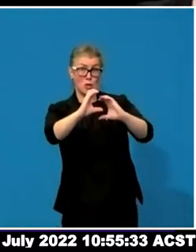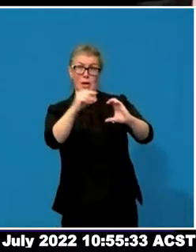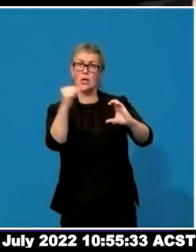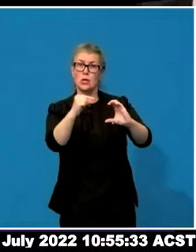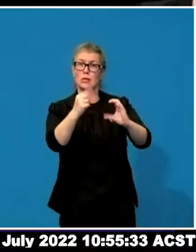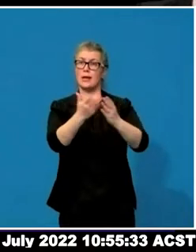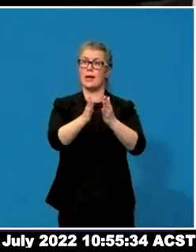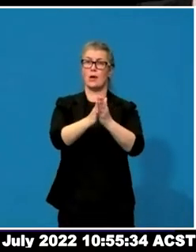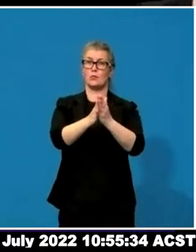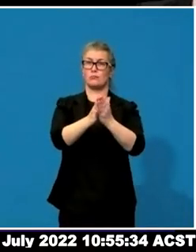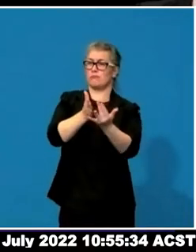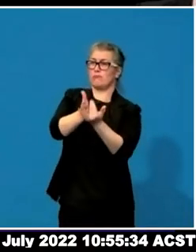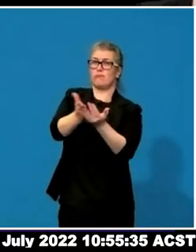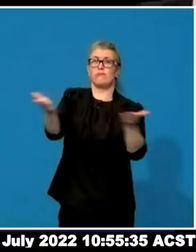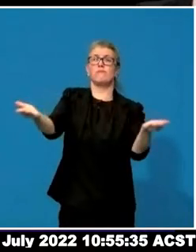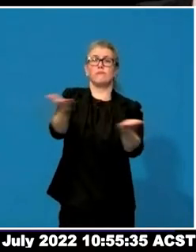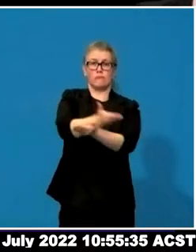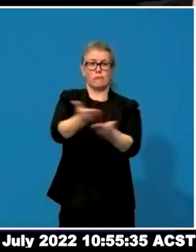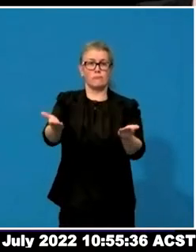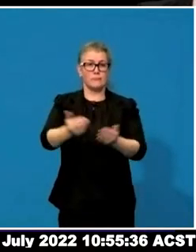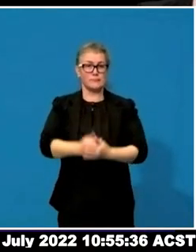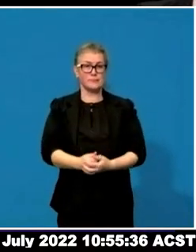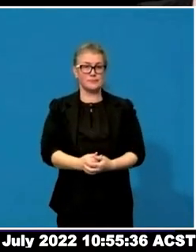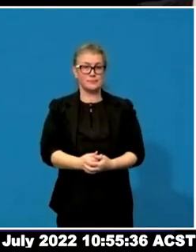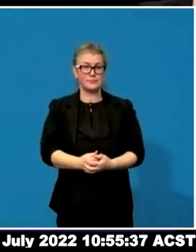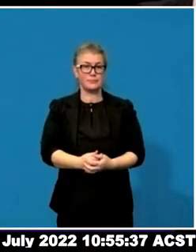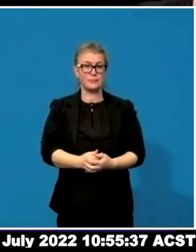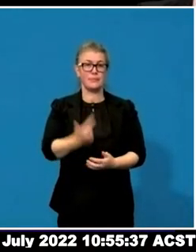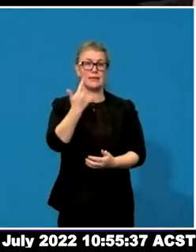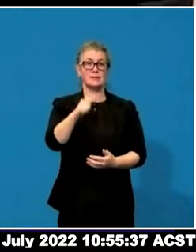50 of her current 74 clients are located in the Northern Territory.